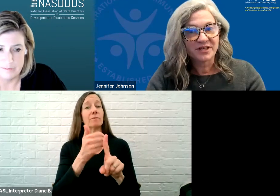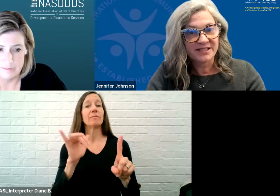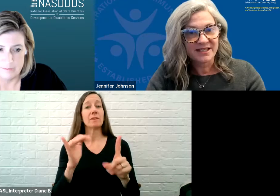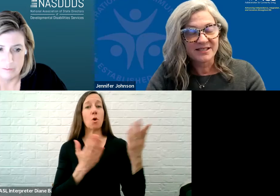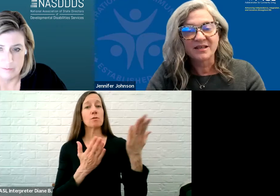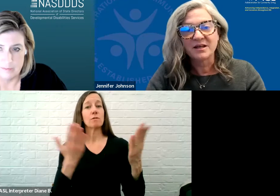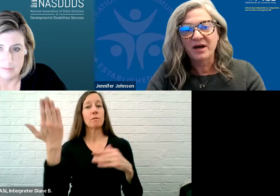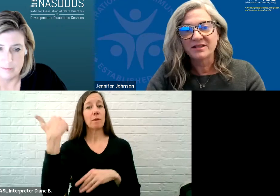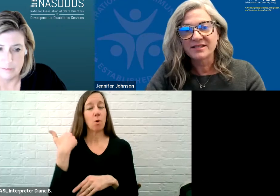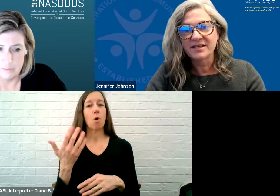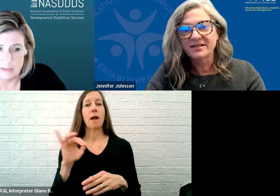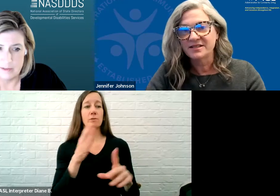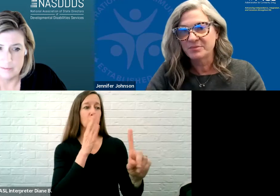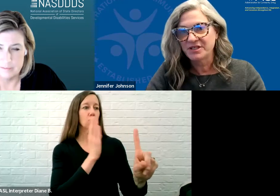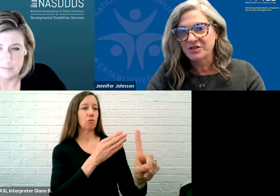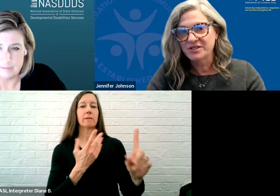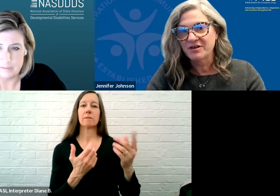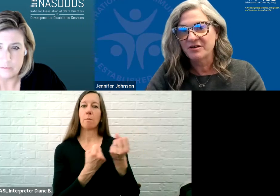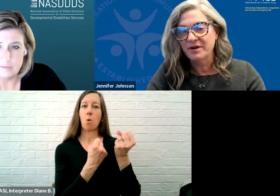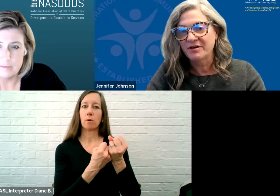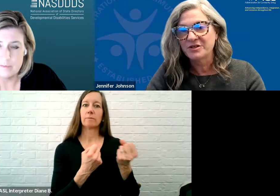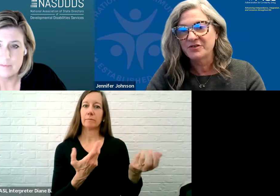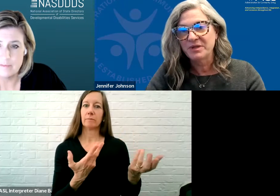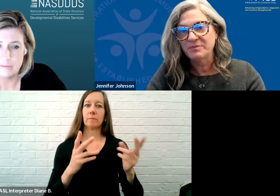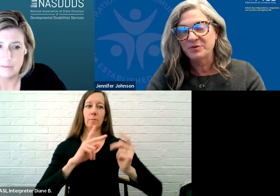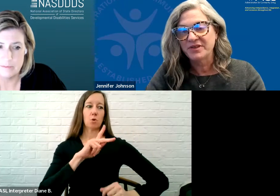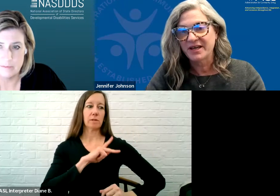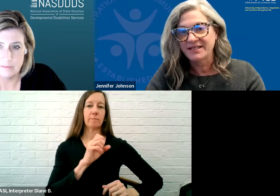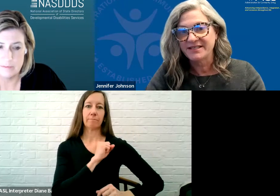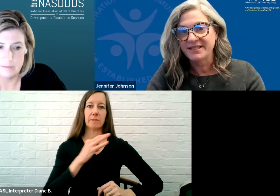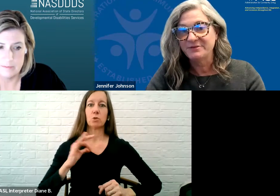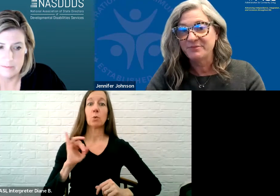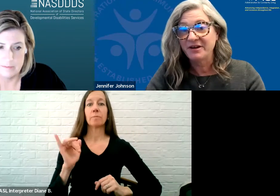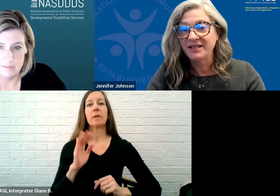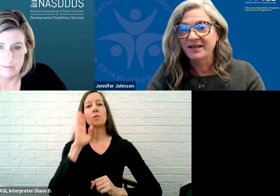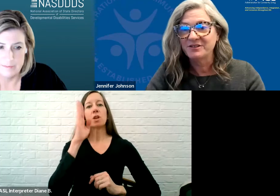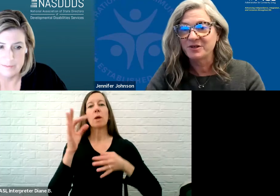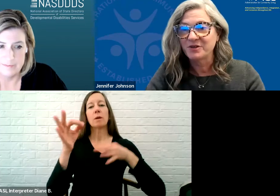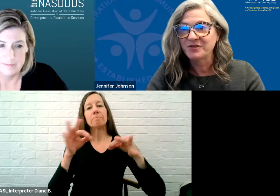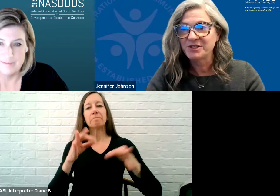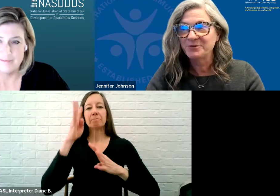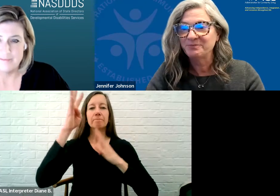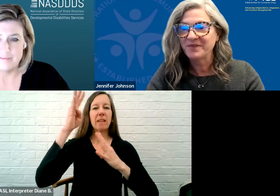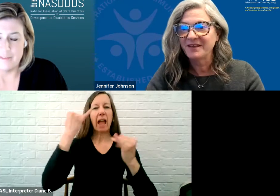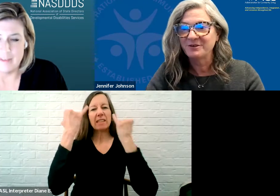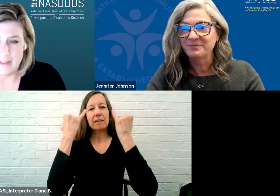to offer insights on policy and system issues that create barriers for people with Idd Mary. I'll turn it over to you. Thank you.